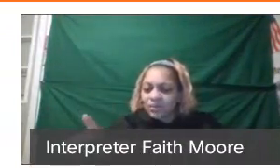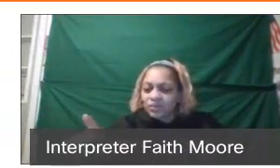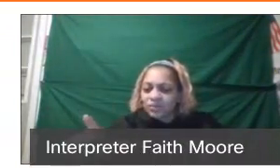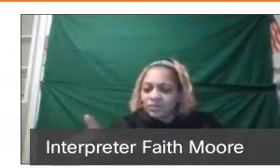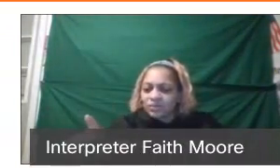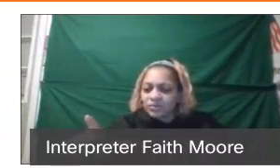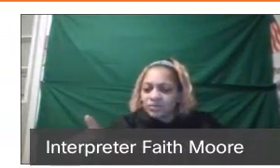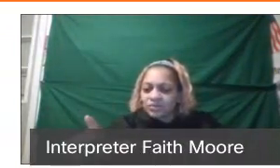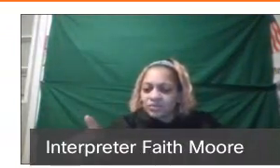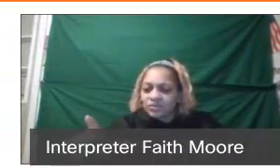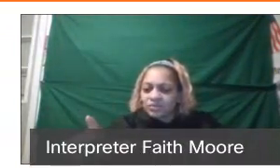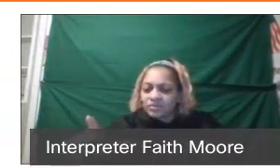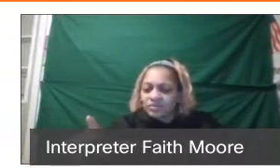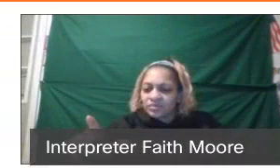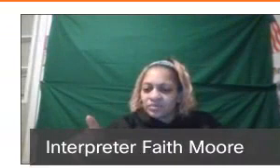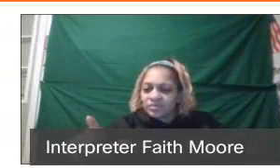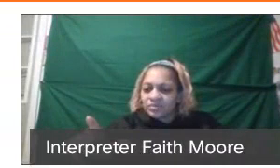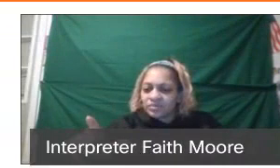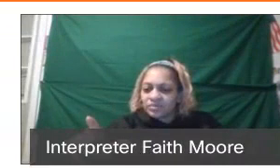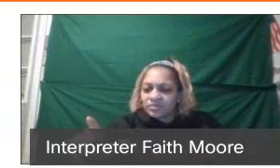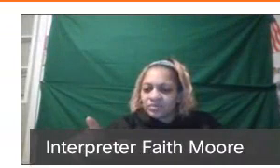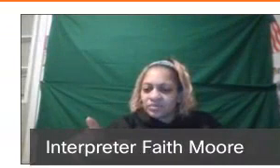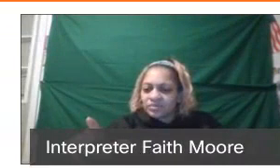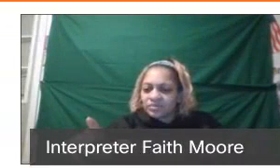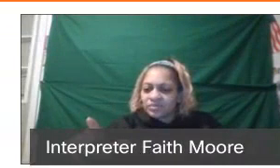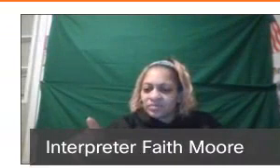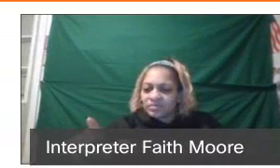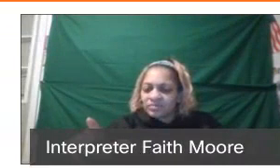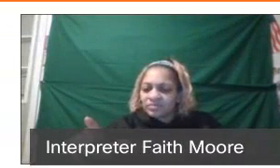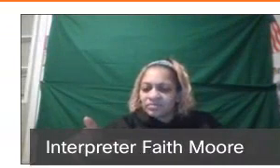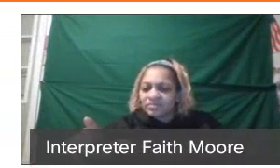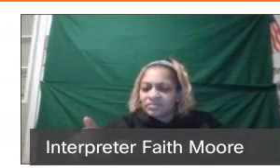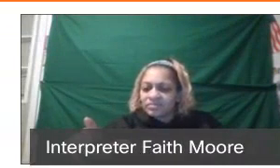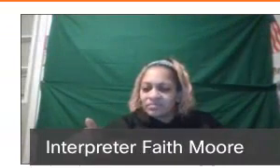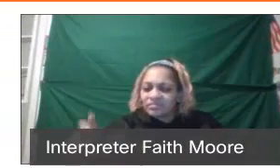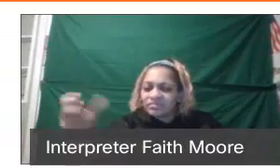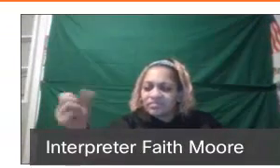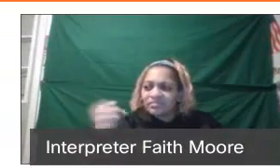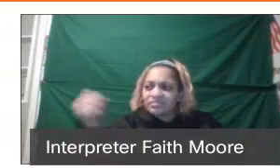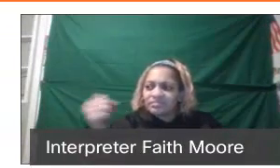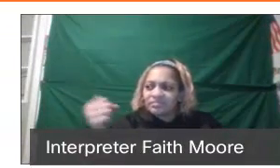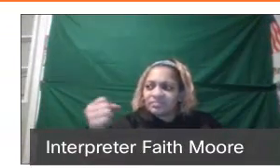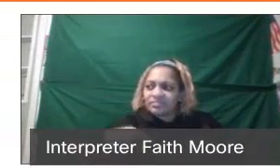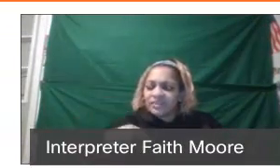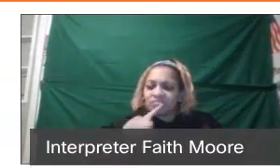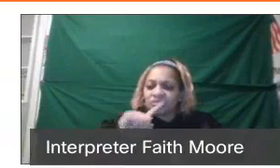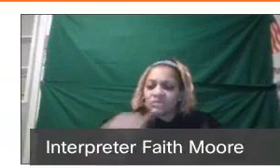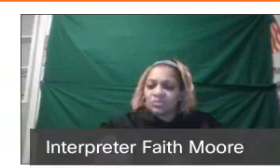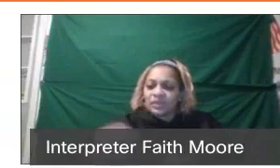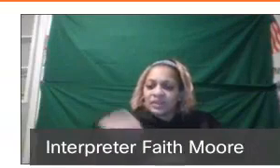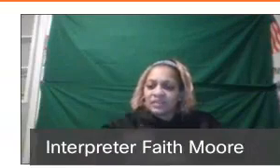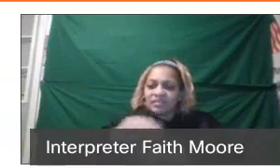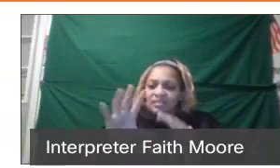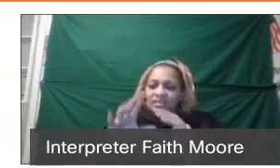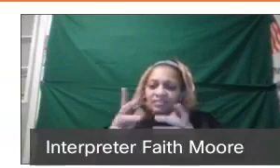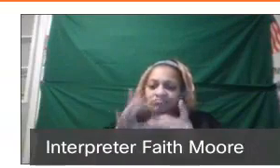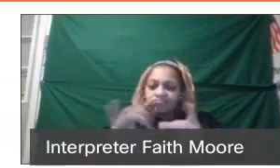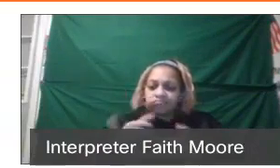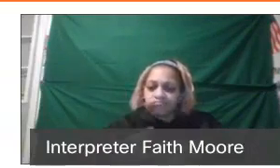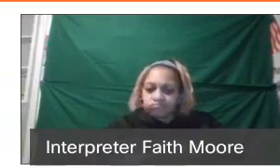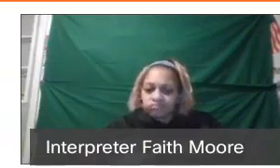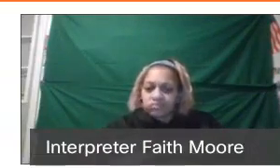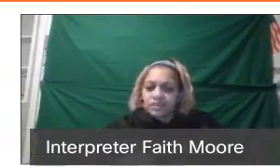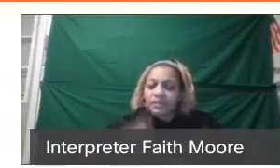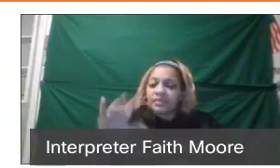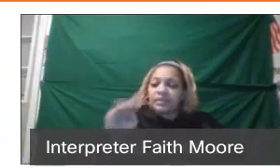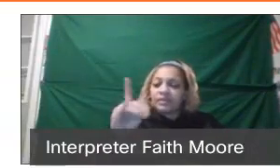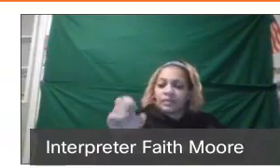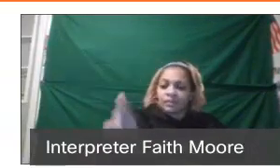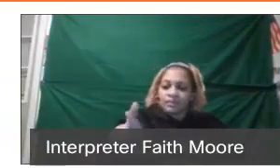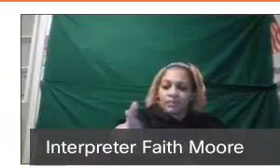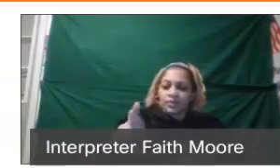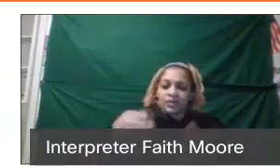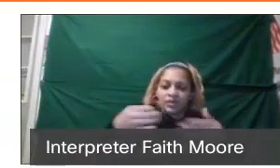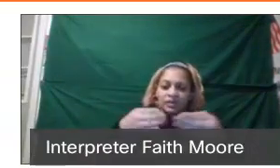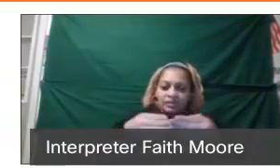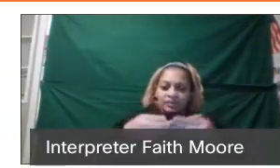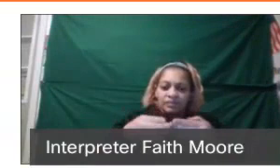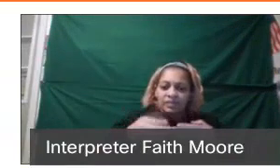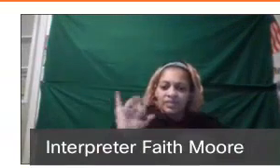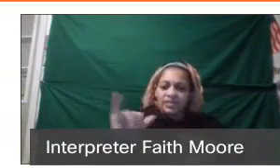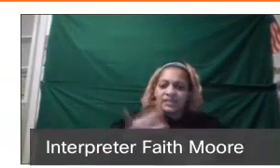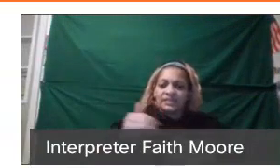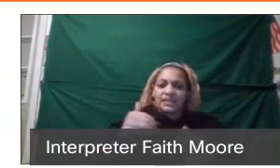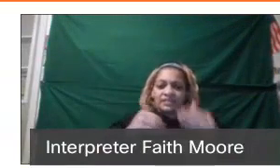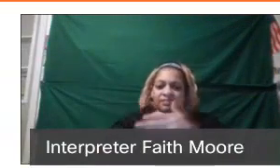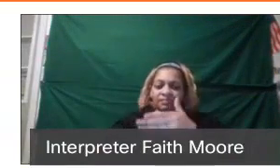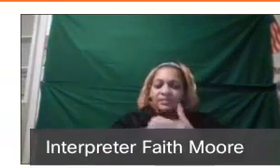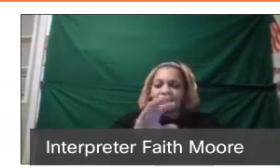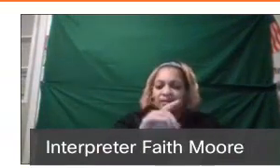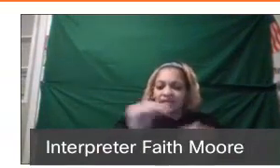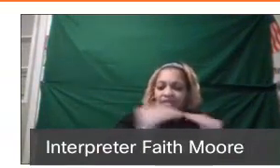Yeah, and I just responded to this in the chat as well. So the, you know, the Blair road section, the trail is at the level of the sidewalk and so the trail will be.